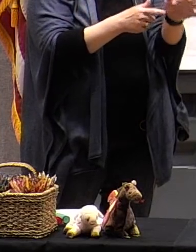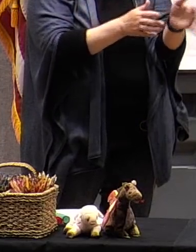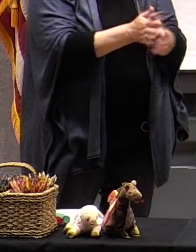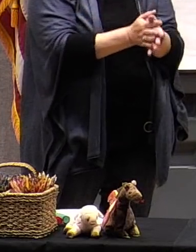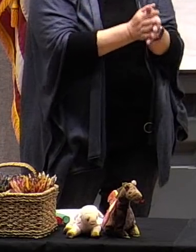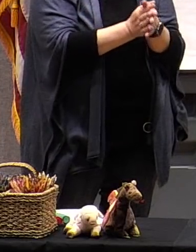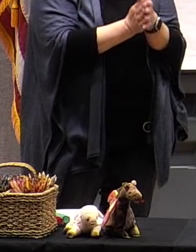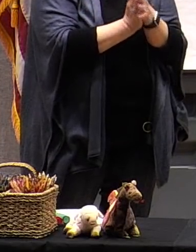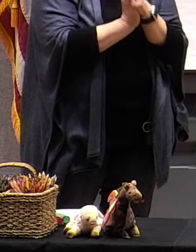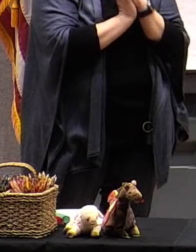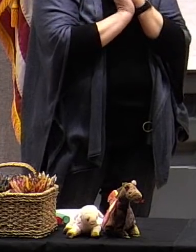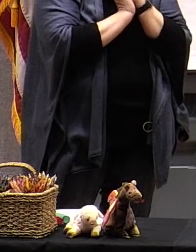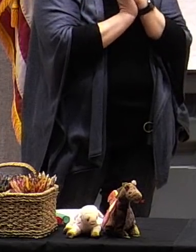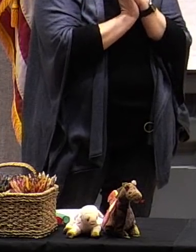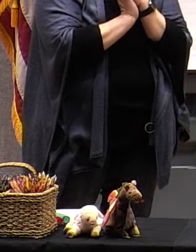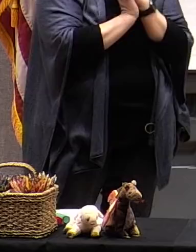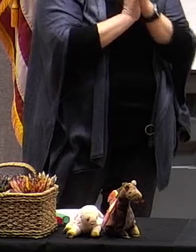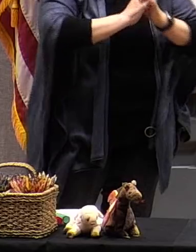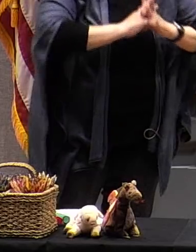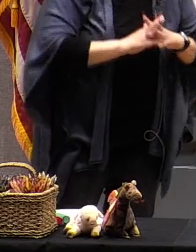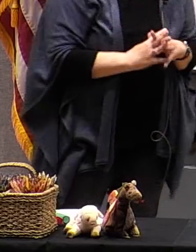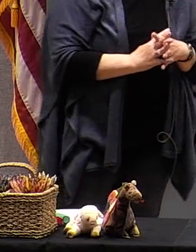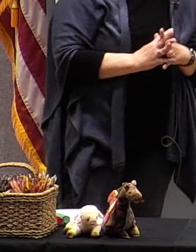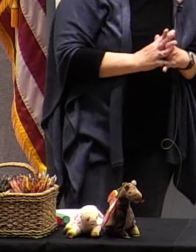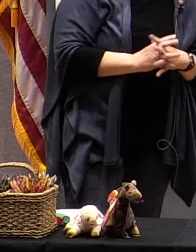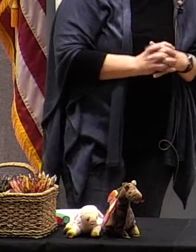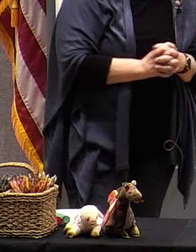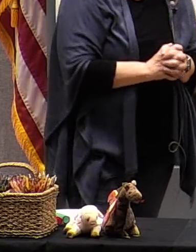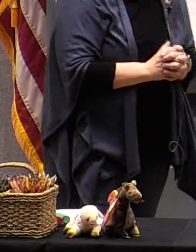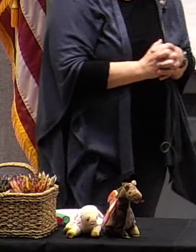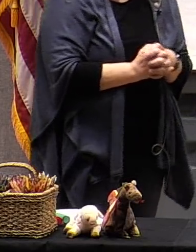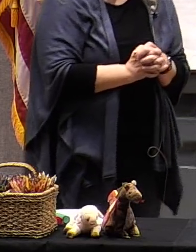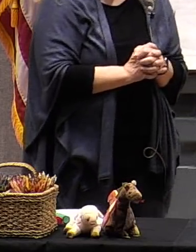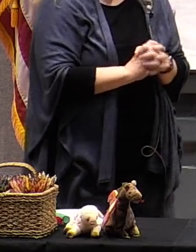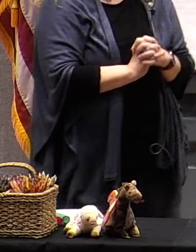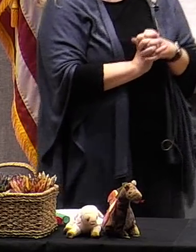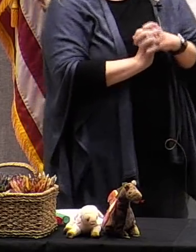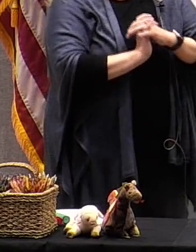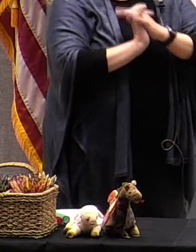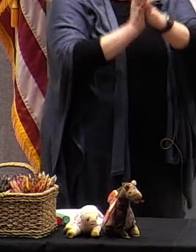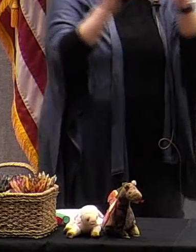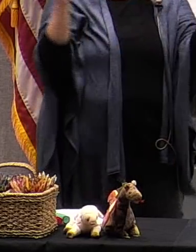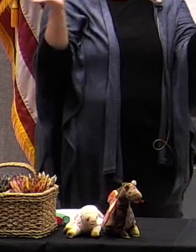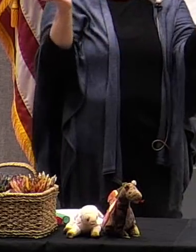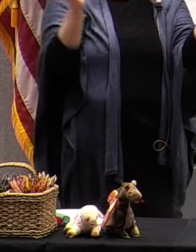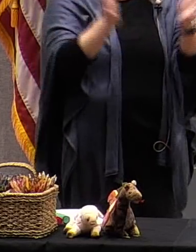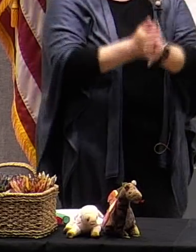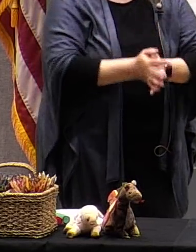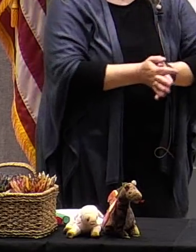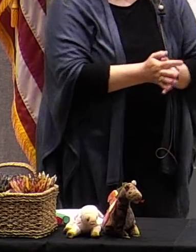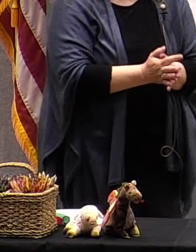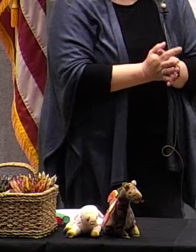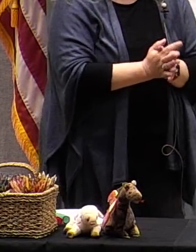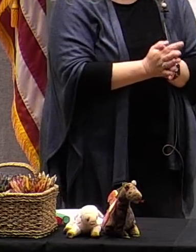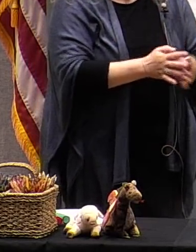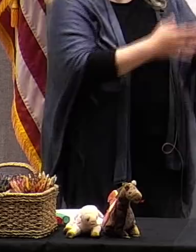All right, so thank you guys for joining us today for @Home with APS.